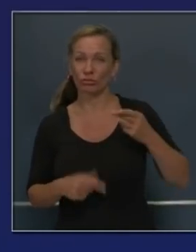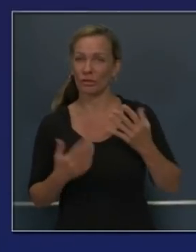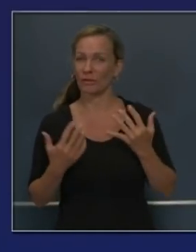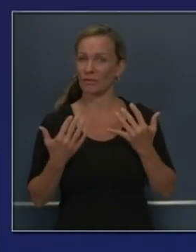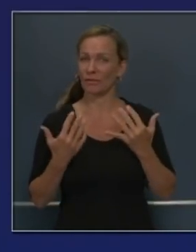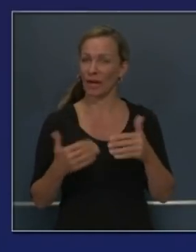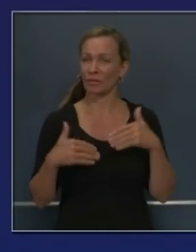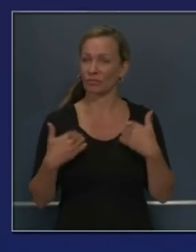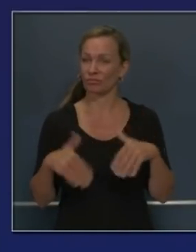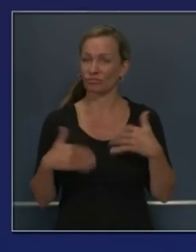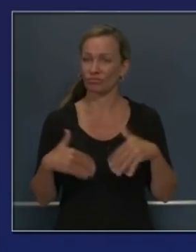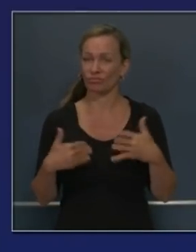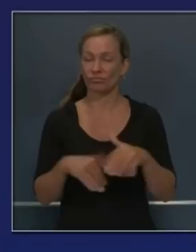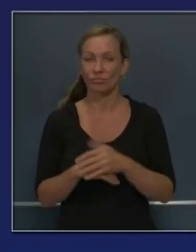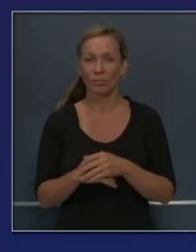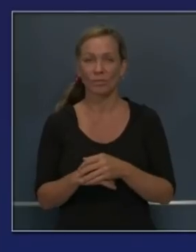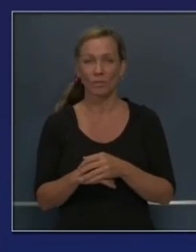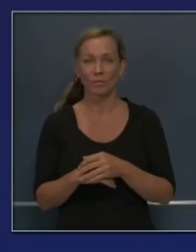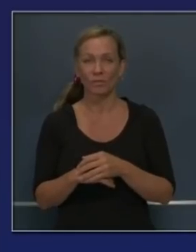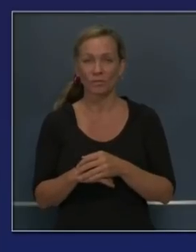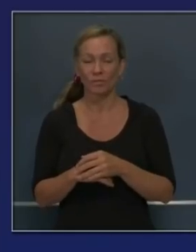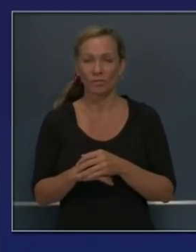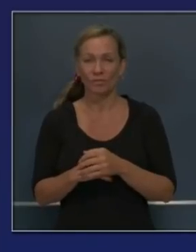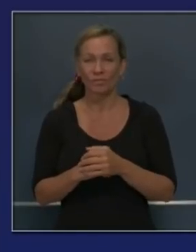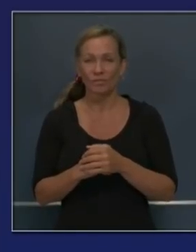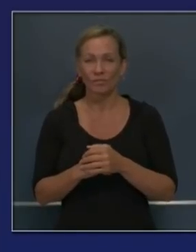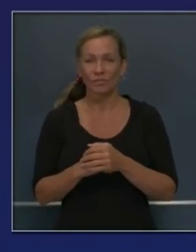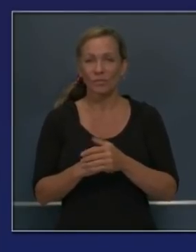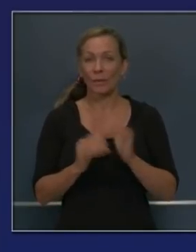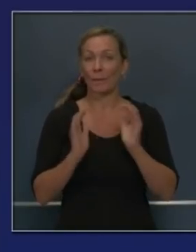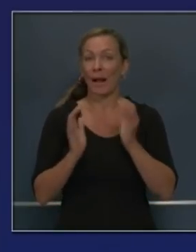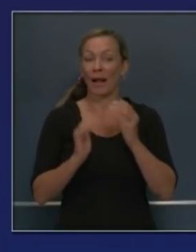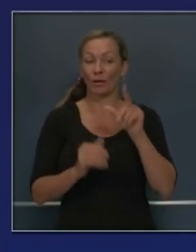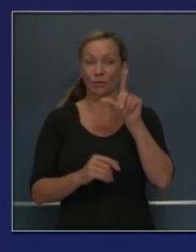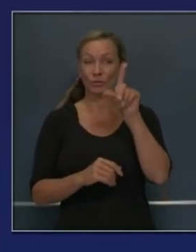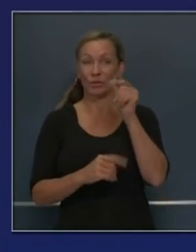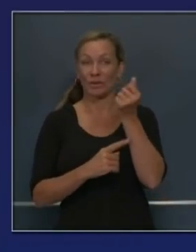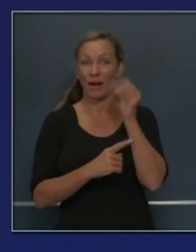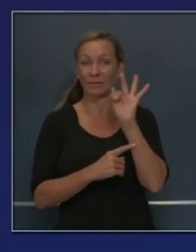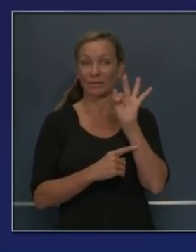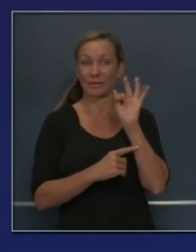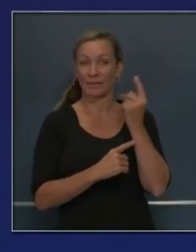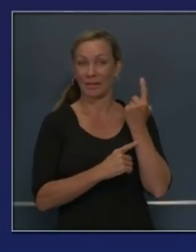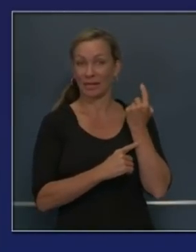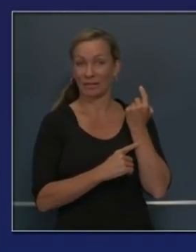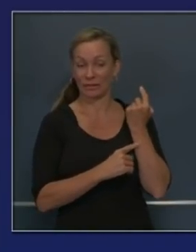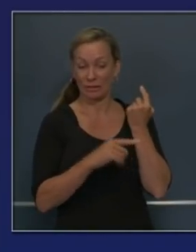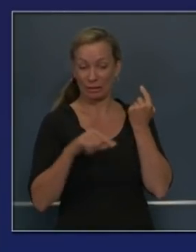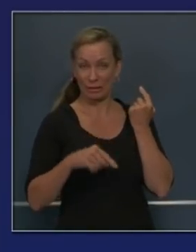OUT OF STATE AND INTO CALIFORNIA TO BATTLE THESE HISTORIC WILDFIRES. I SAY HISTORIC, I MEAN IT WITH